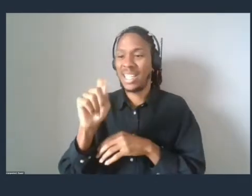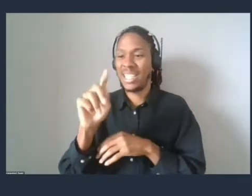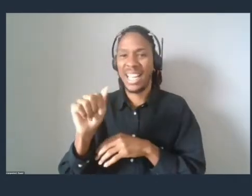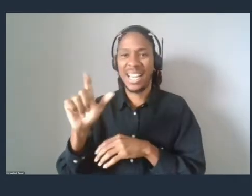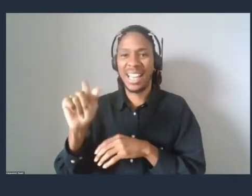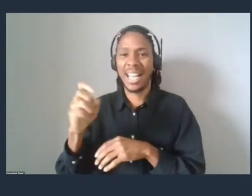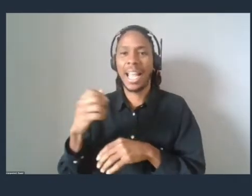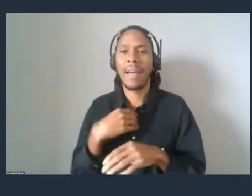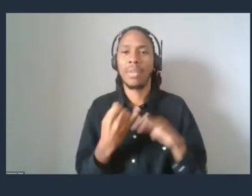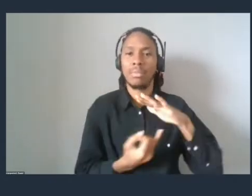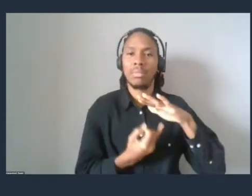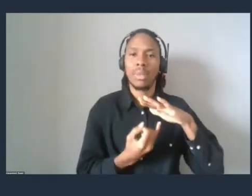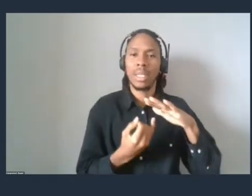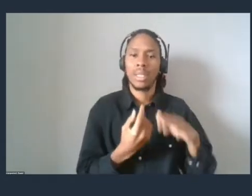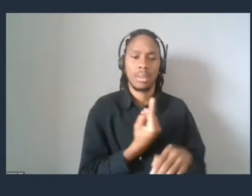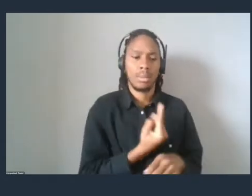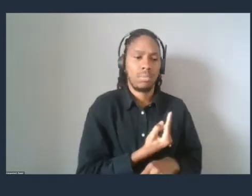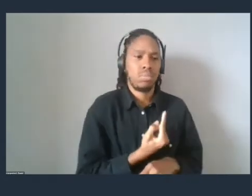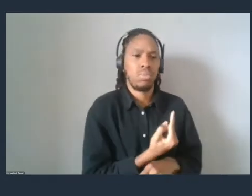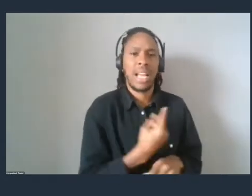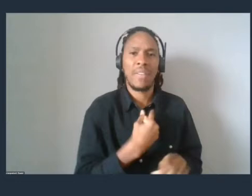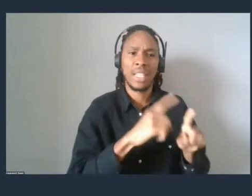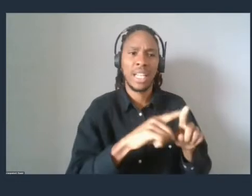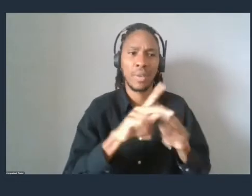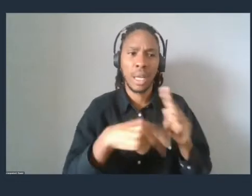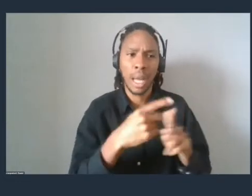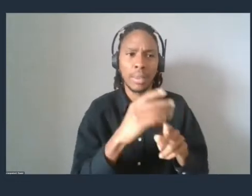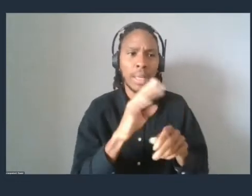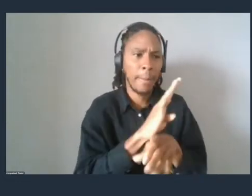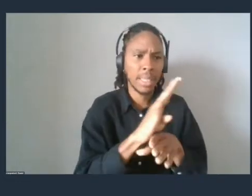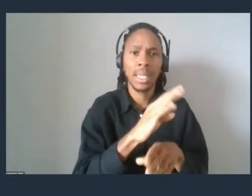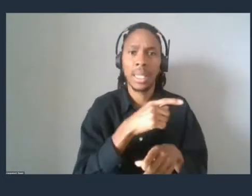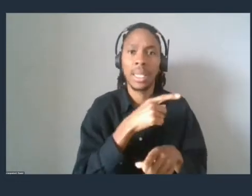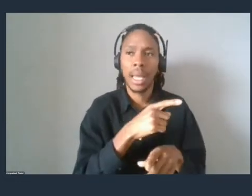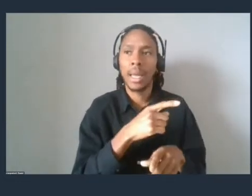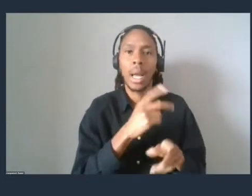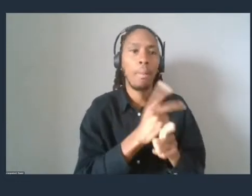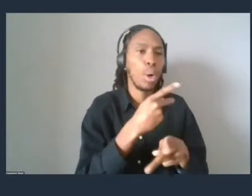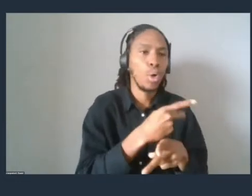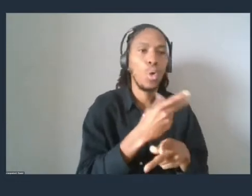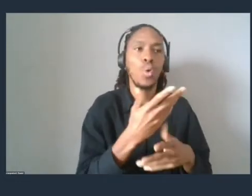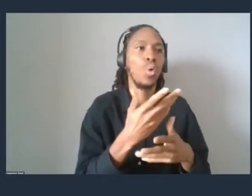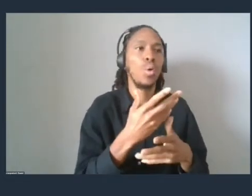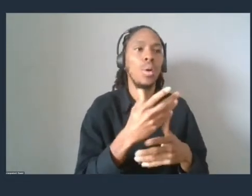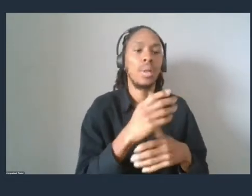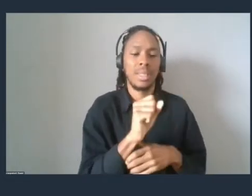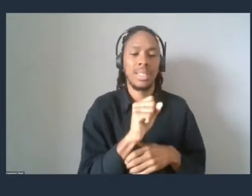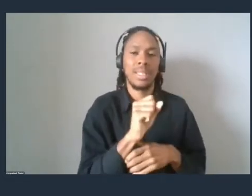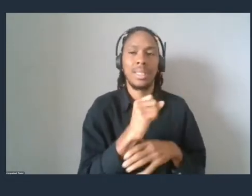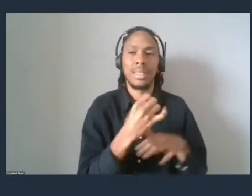You had different parts of a business, they might produce kind of these siloed sets of data